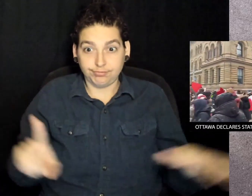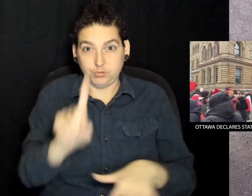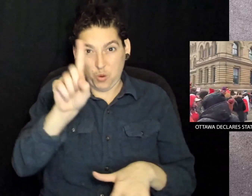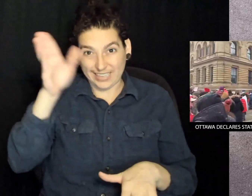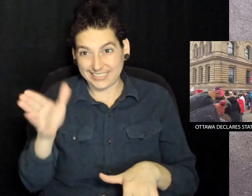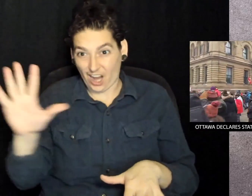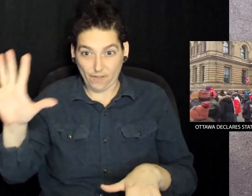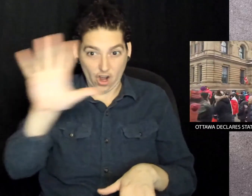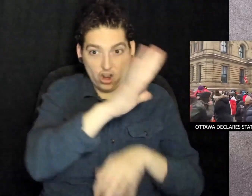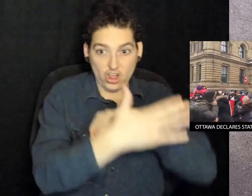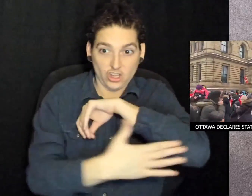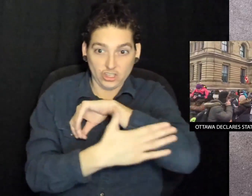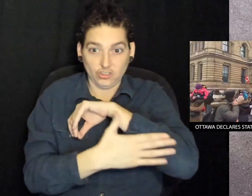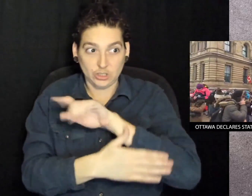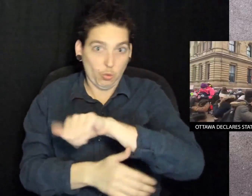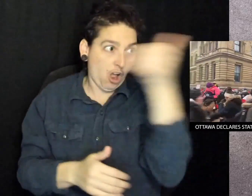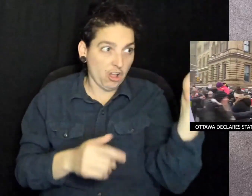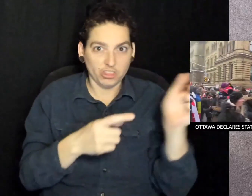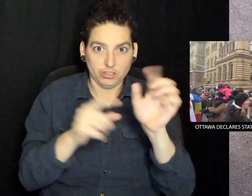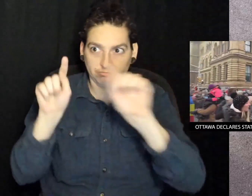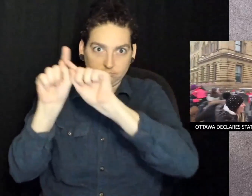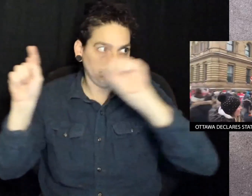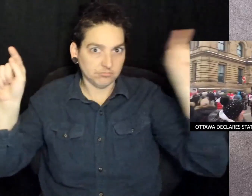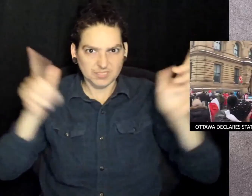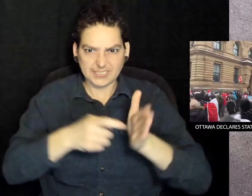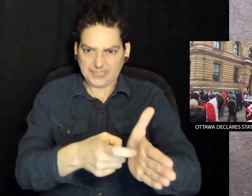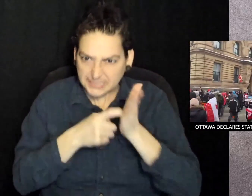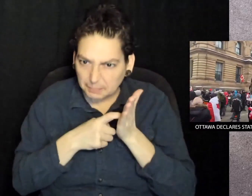and thousands of people have spread out from one side of the country to the other